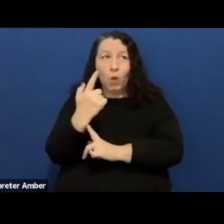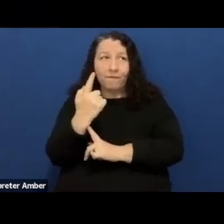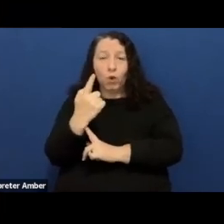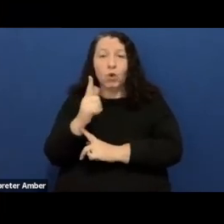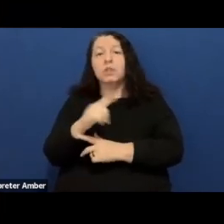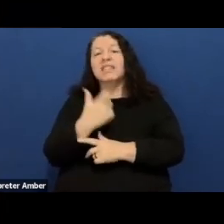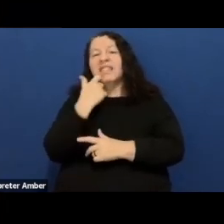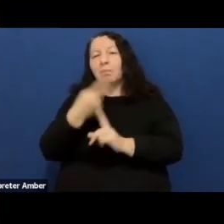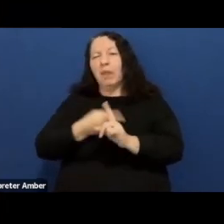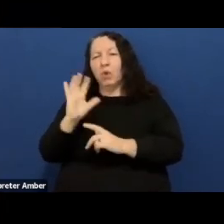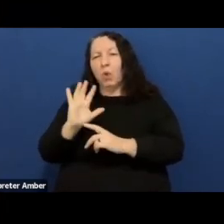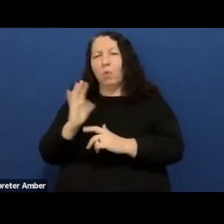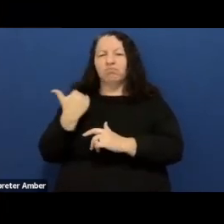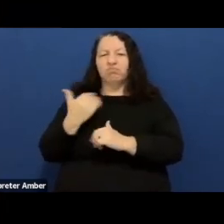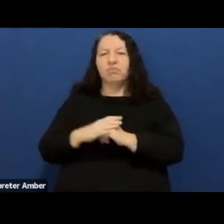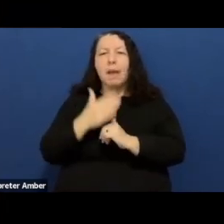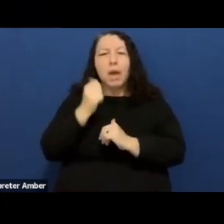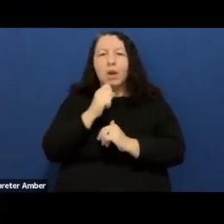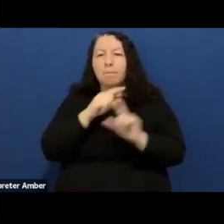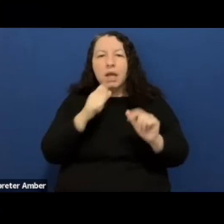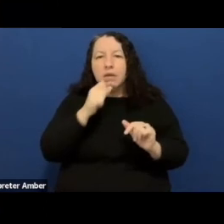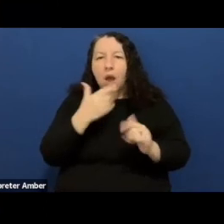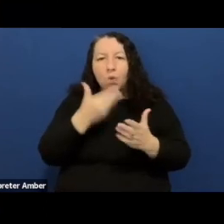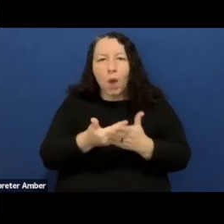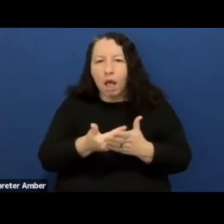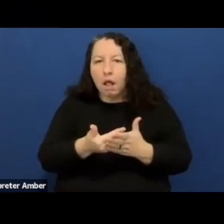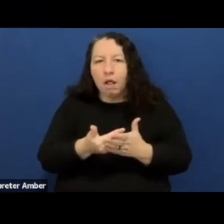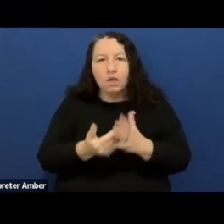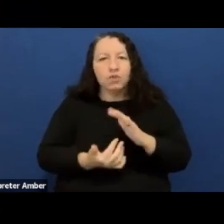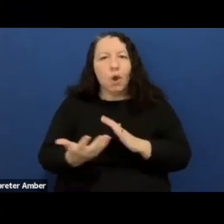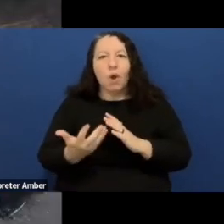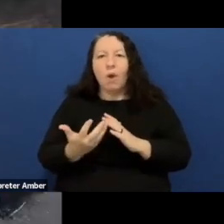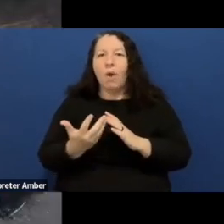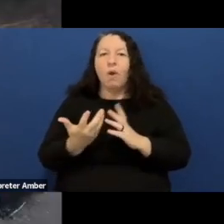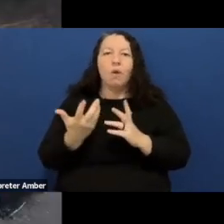January 21, 2022. “better but not well”